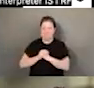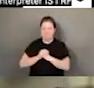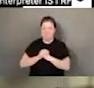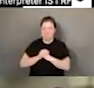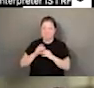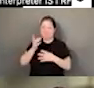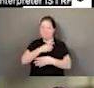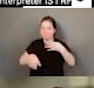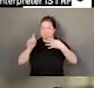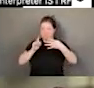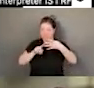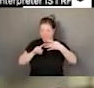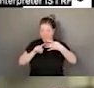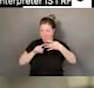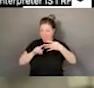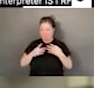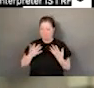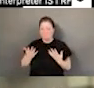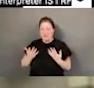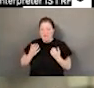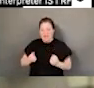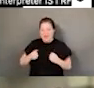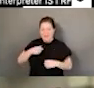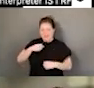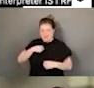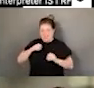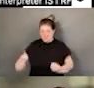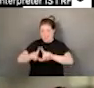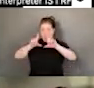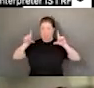of interactive elements that the website should have the same look and feel.